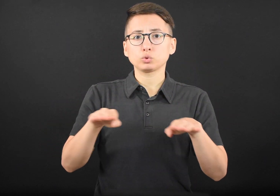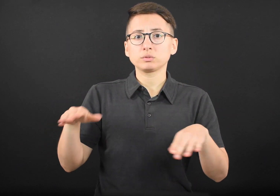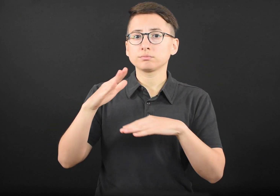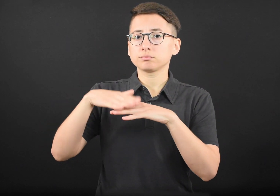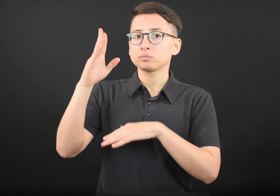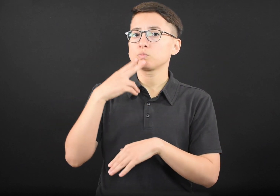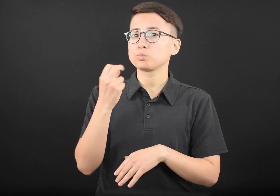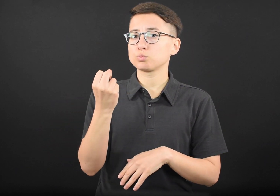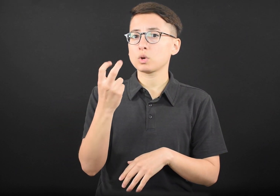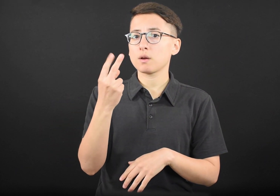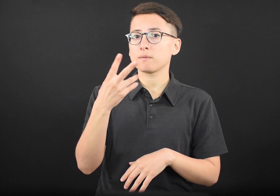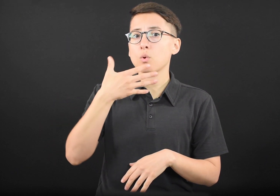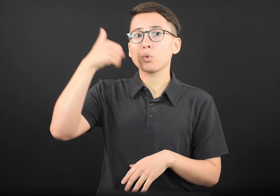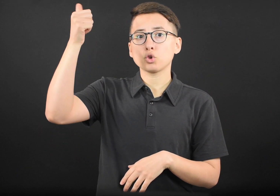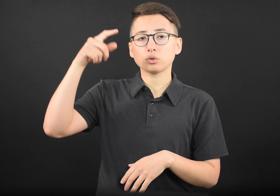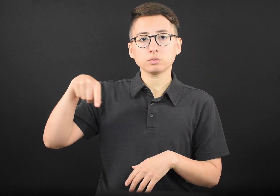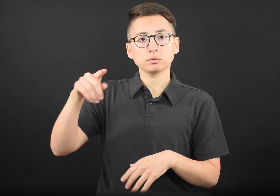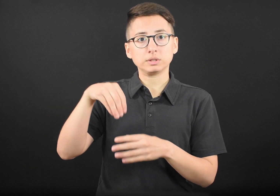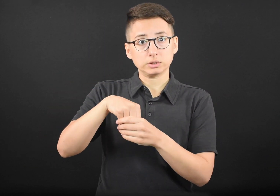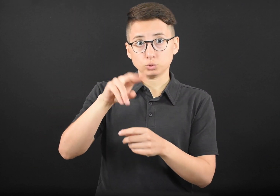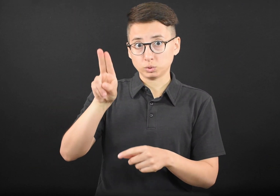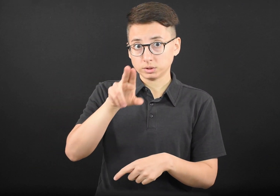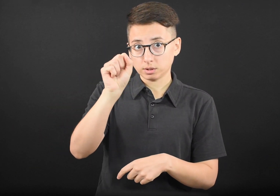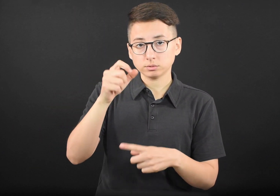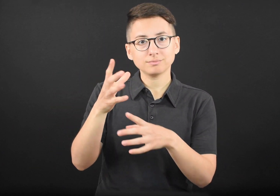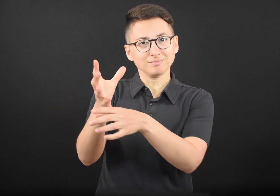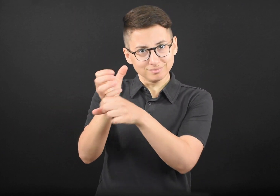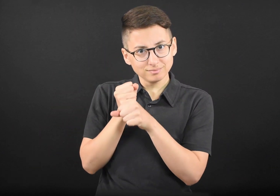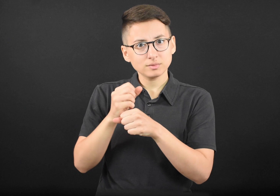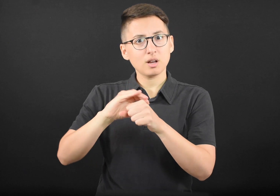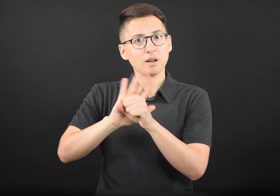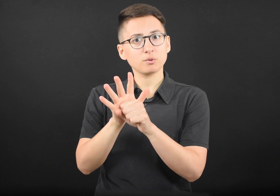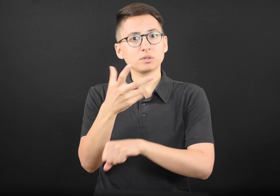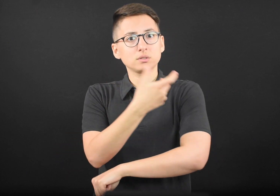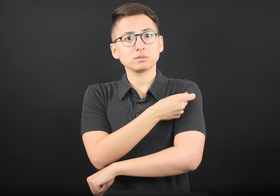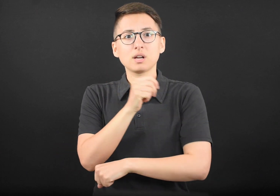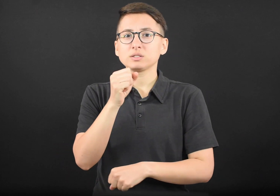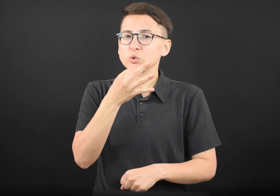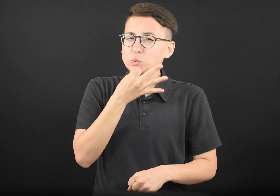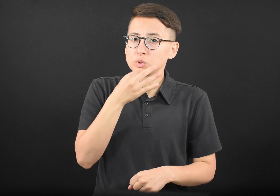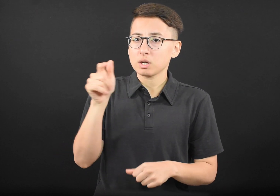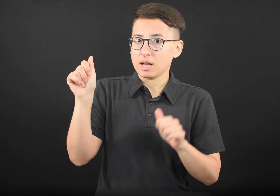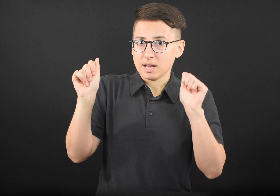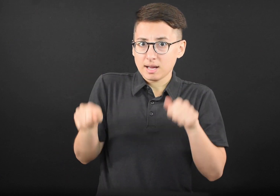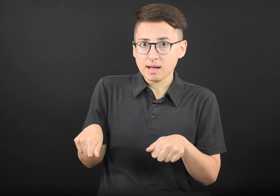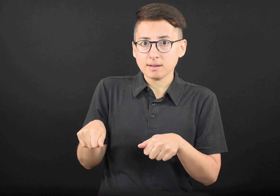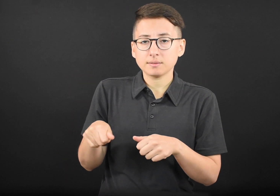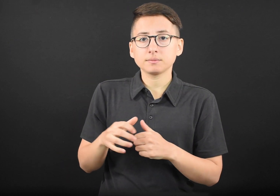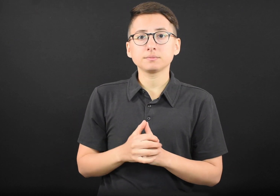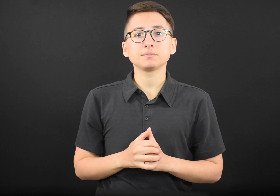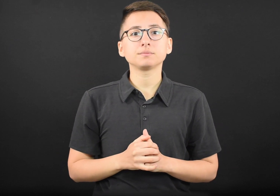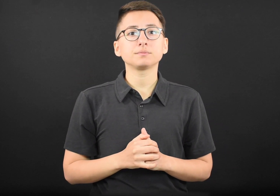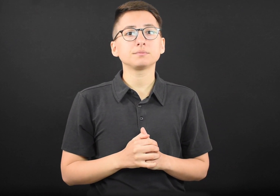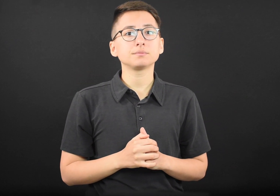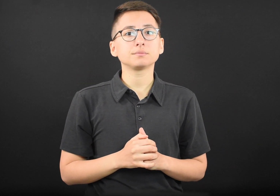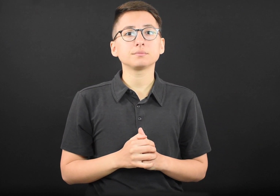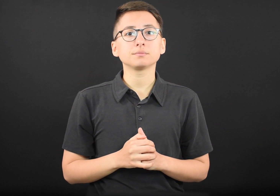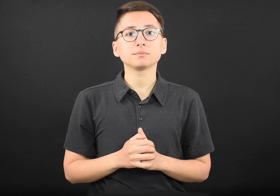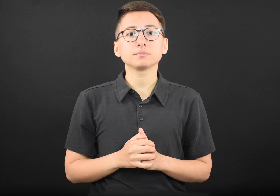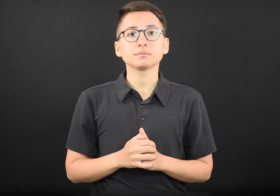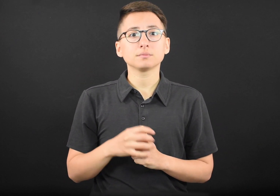children ages 12 and older in the U.S. to receive a COVID vaccine as soon as they can receive it,